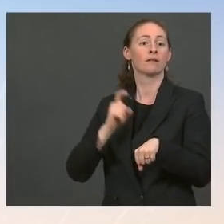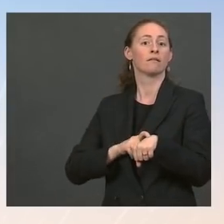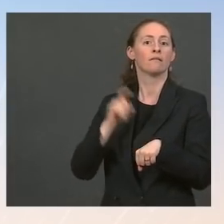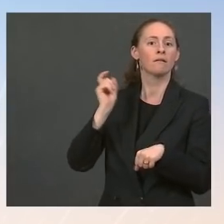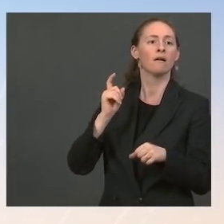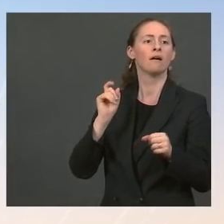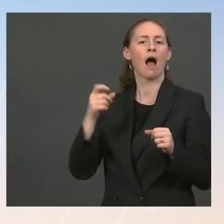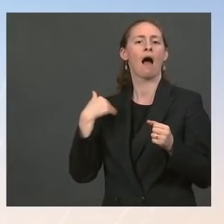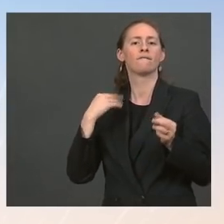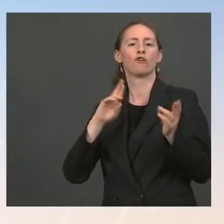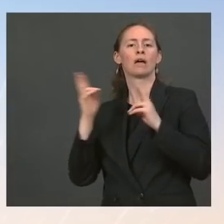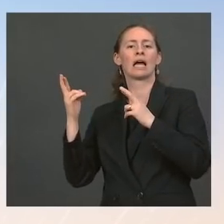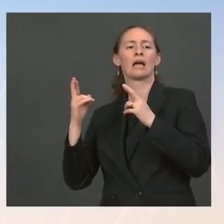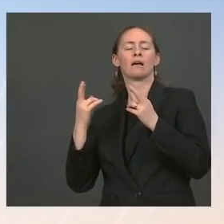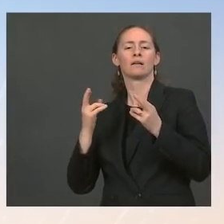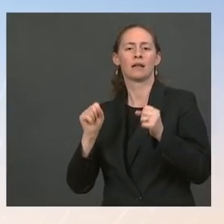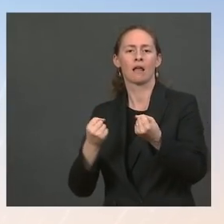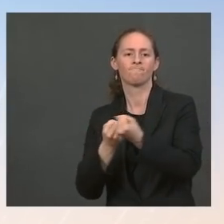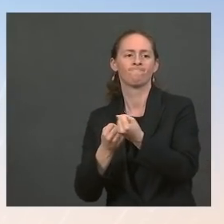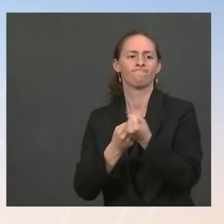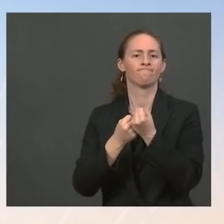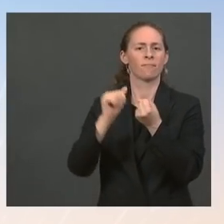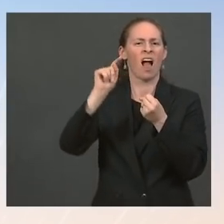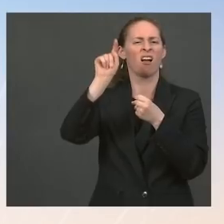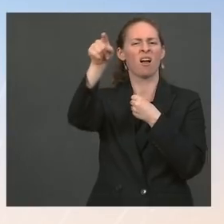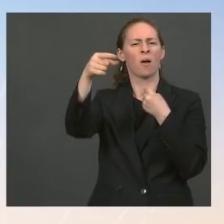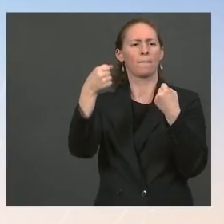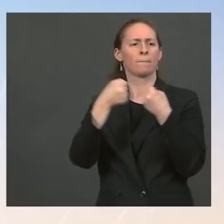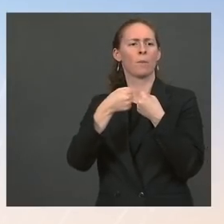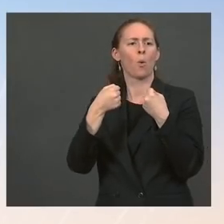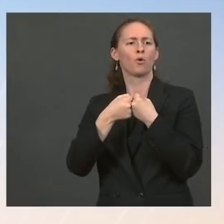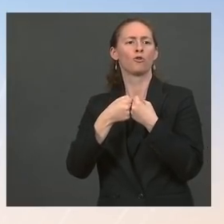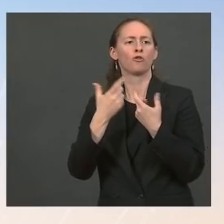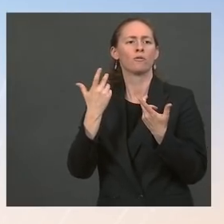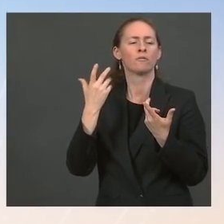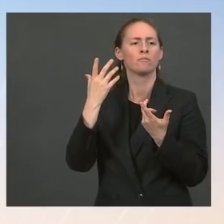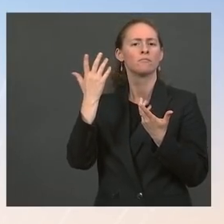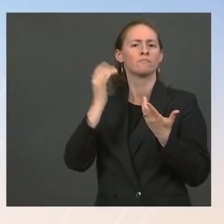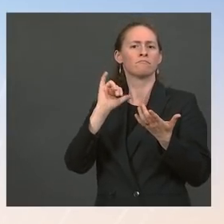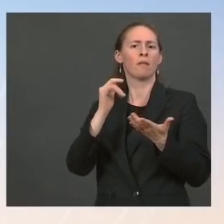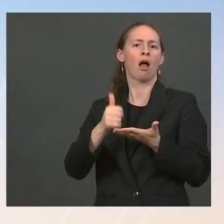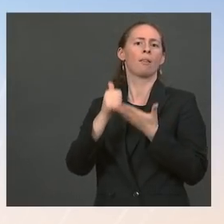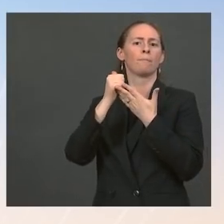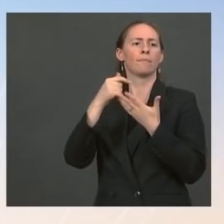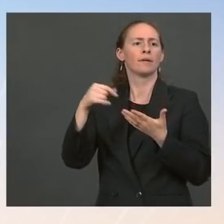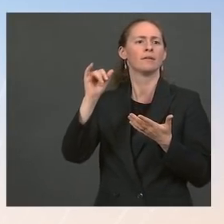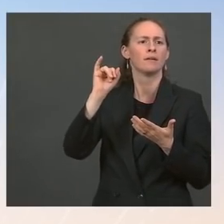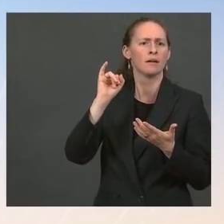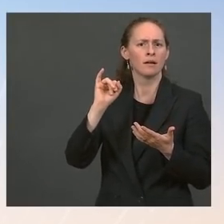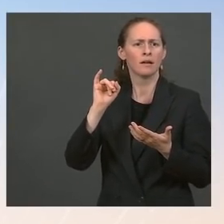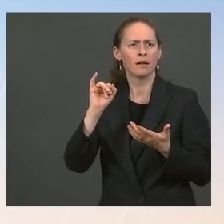The Press: You know, it could also help with messaging to combat whatever messaging that is happening in that country. I guess, what kind of spurred that?